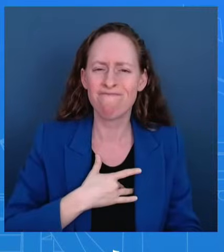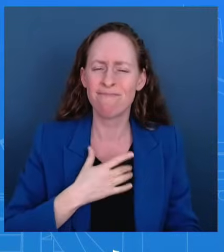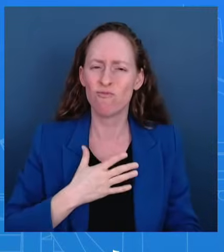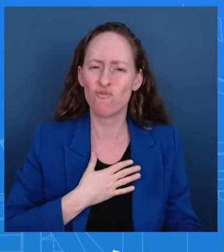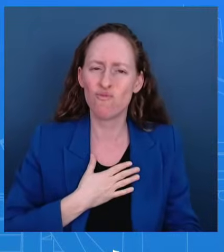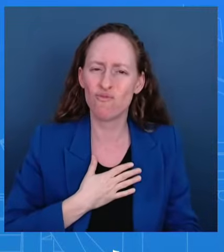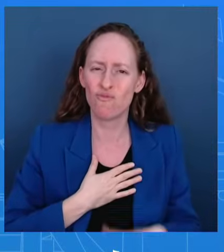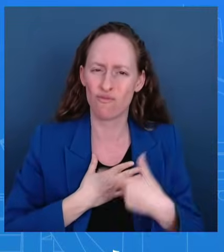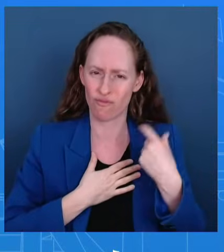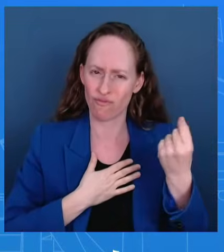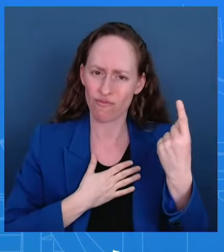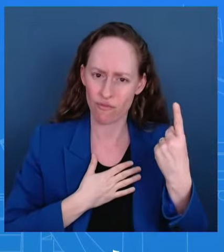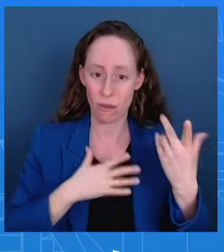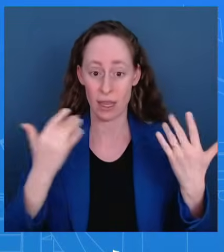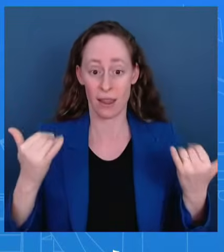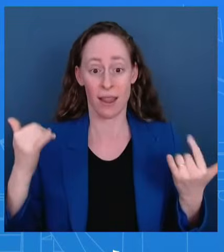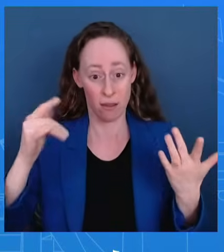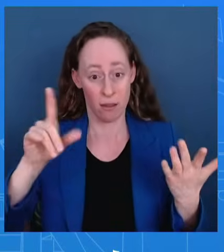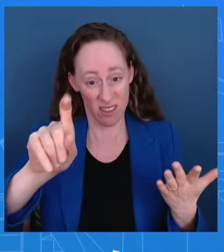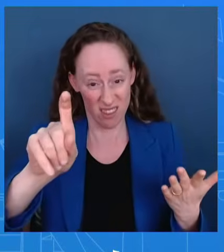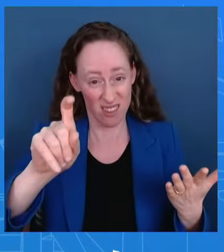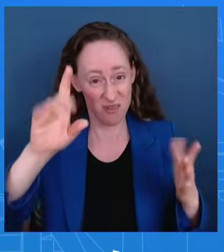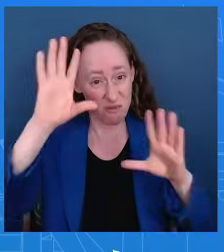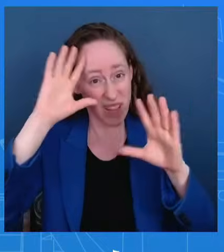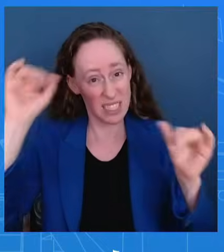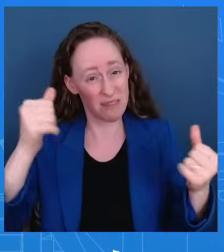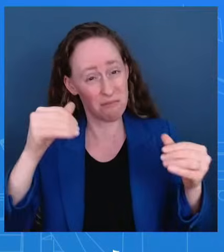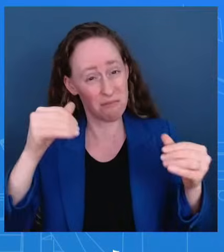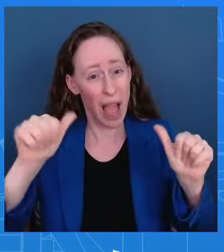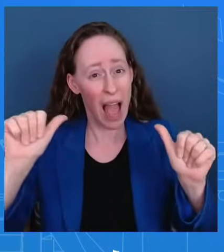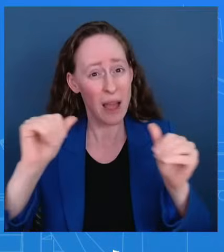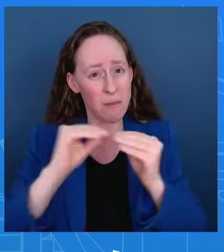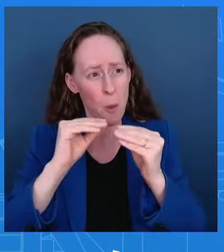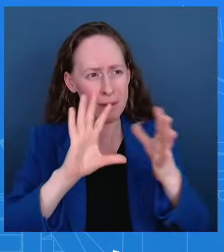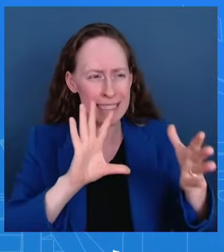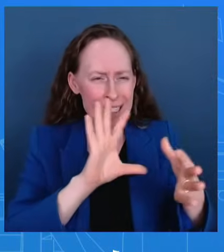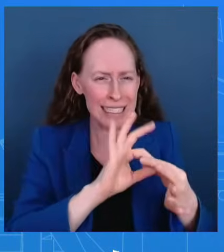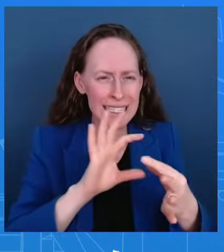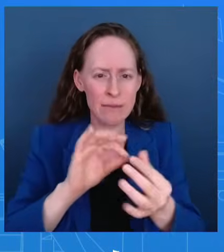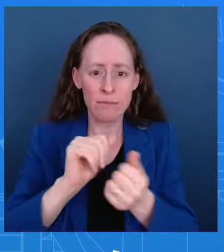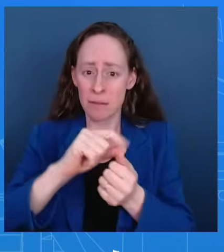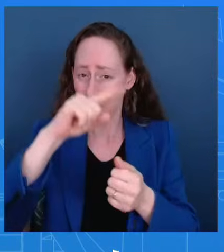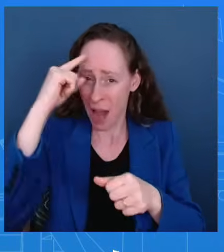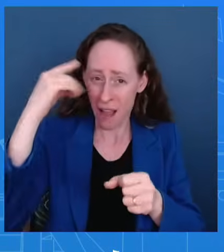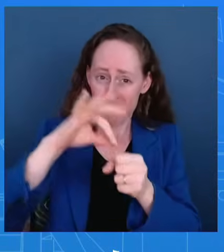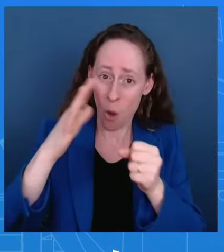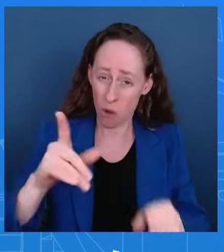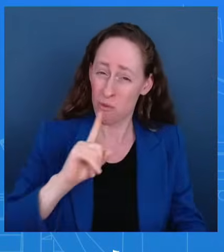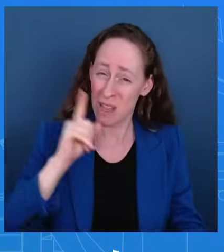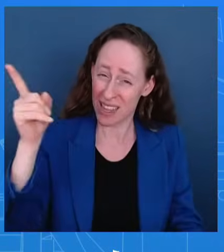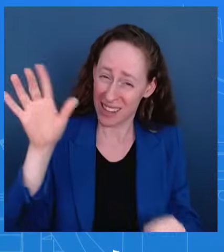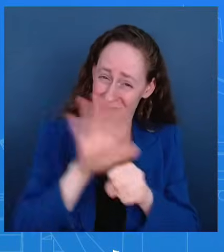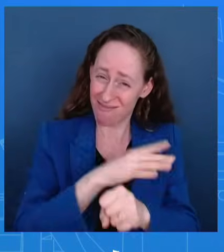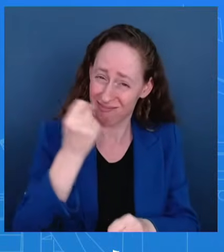is he aware of and sensitive towards the Black community and how they might see a common parallel of injustice